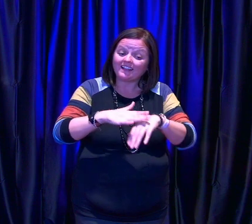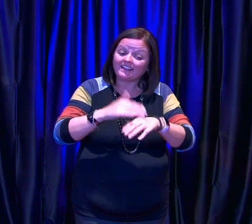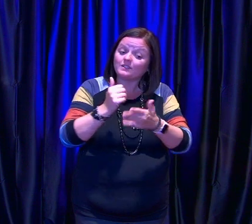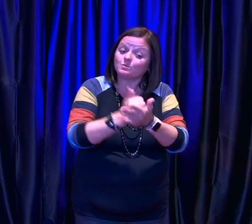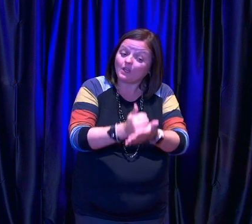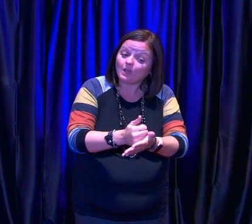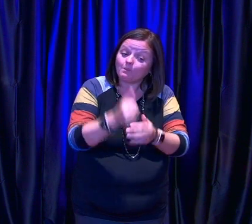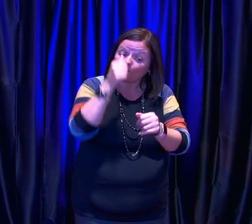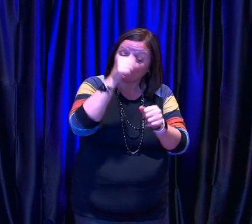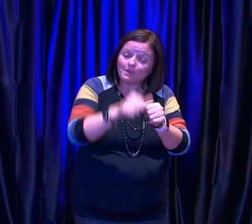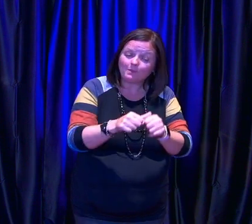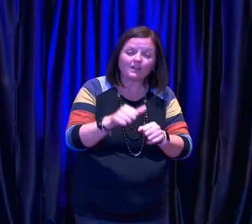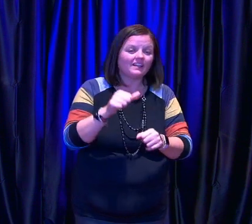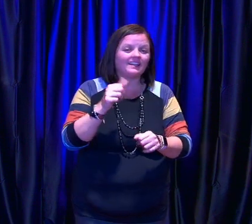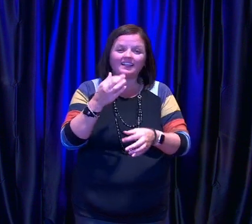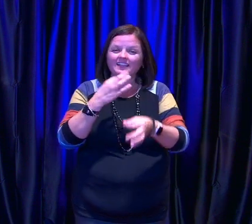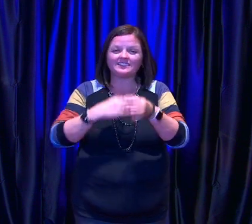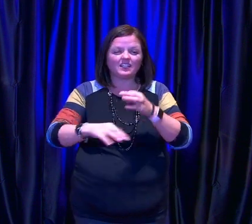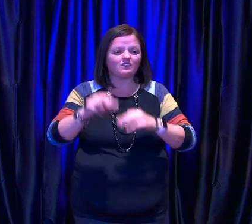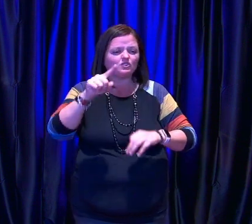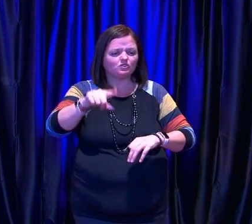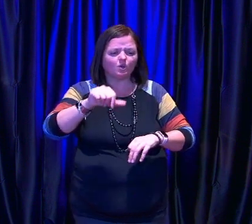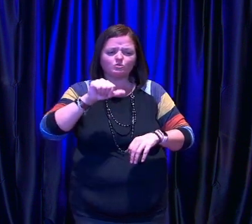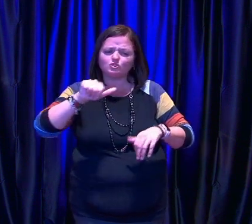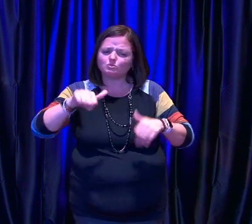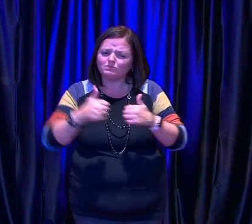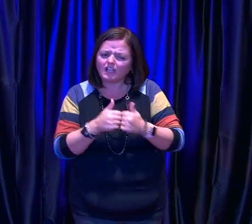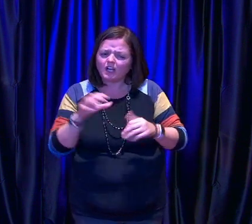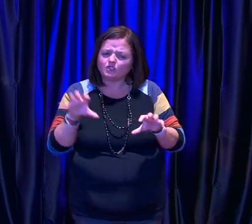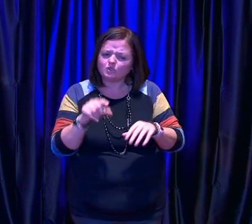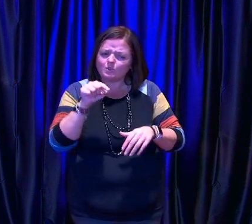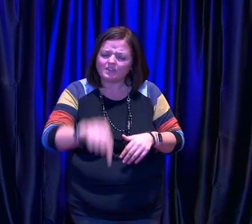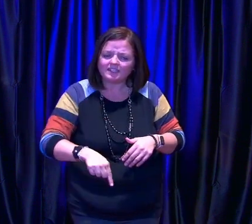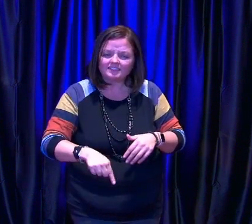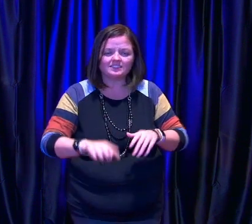instead of don't you dare do this so it's a very distinct